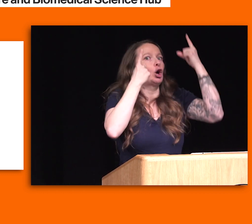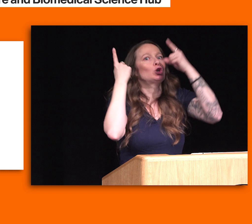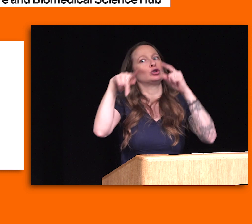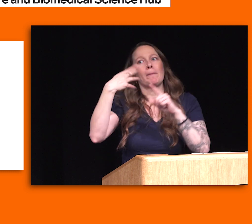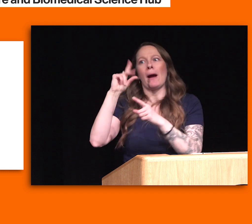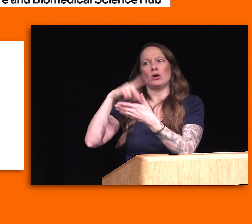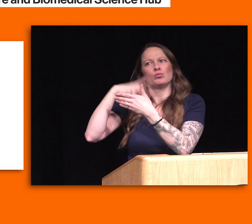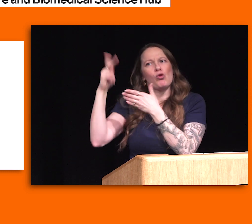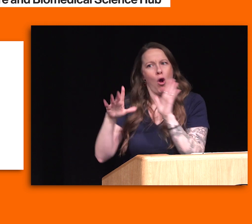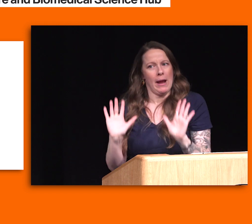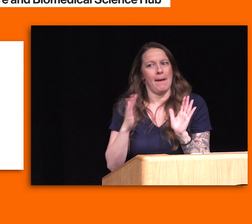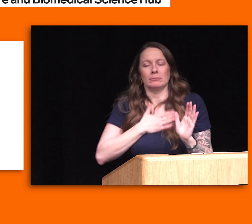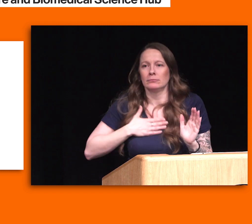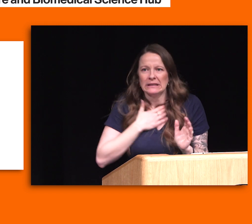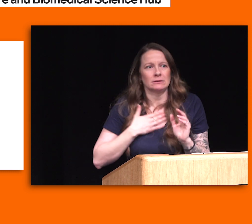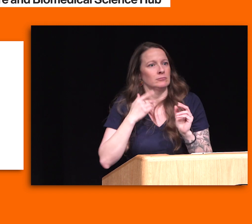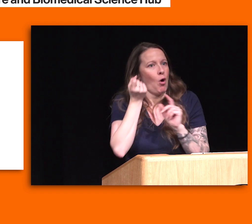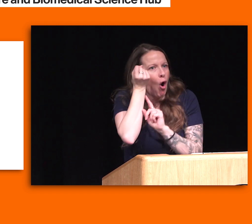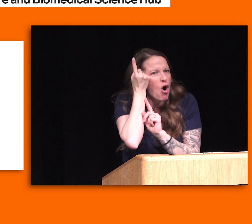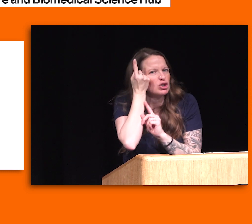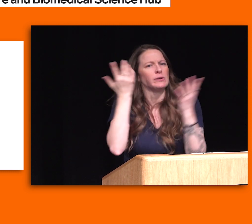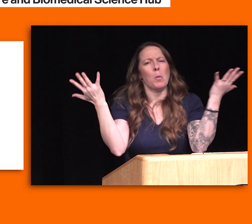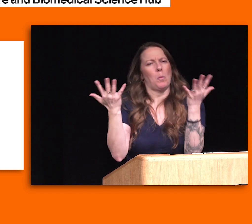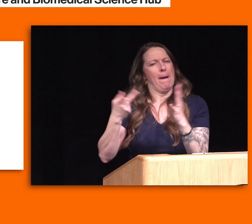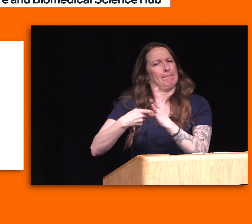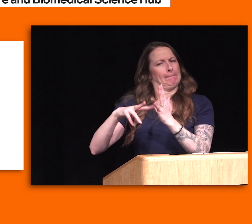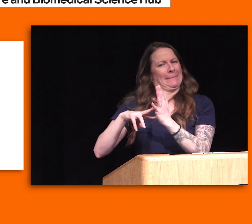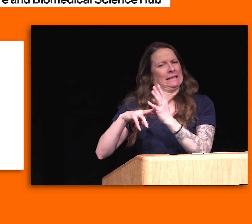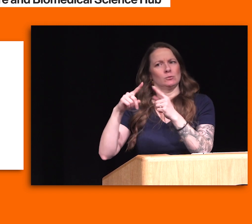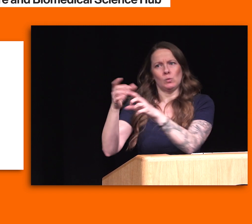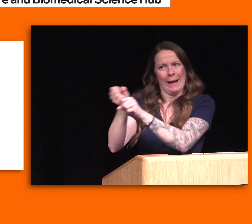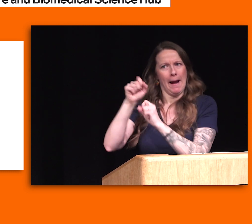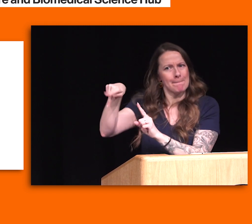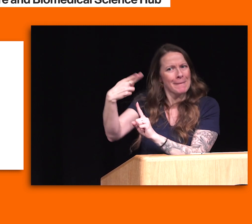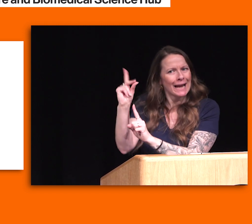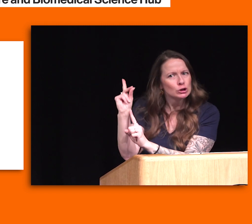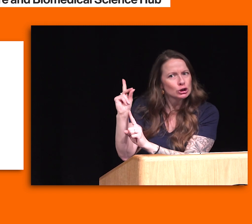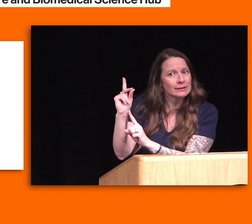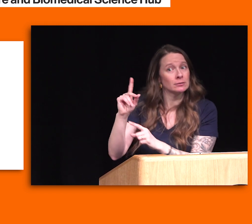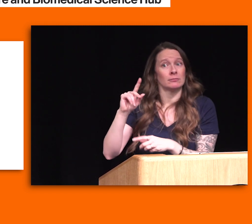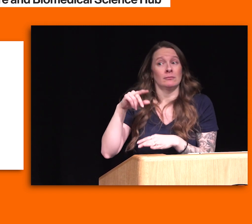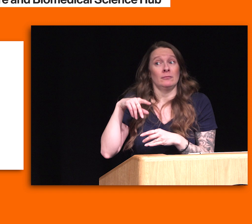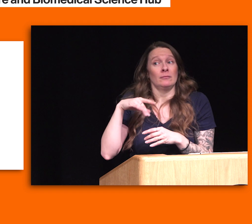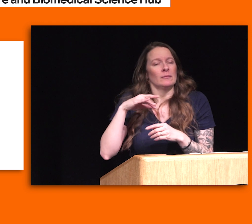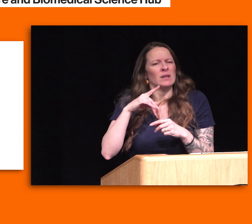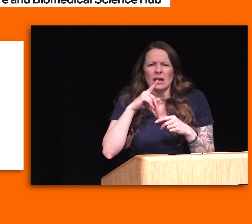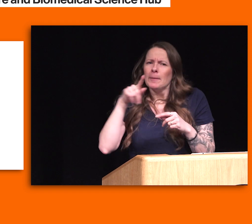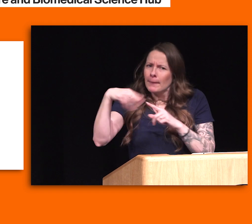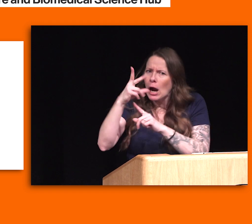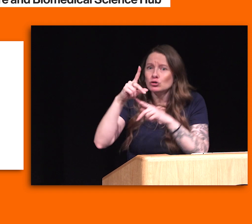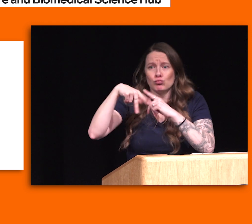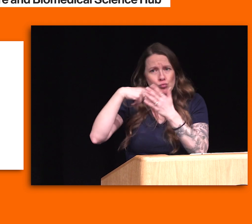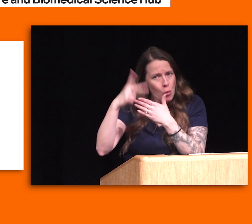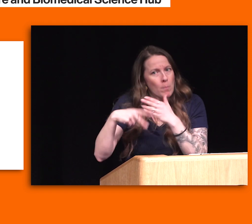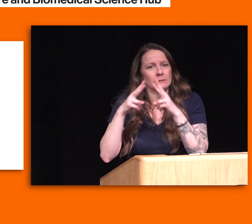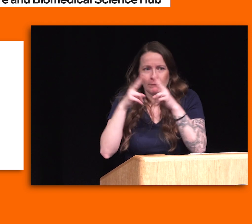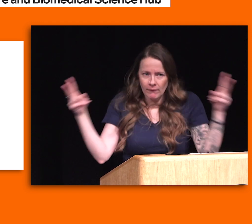I want you to know if you're considering PhD studies, you have to understand what it means to get a PhD.